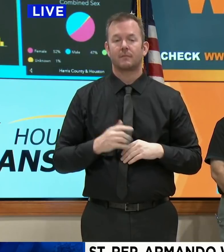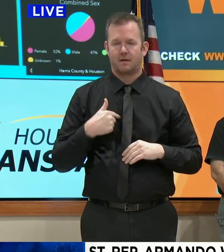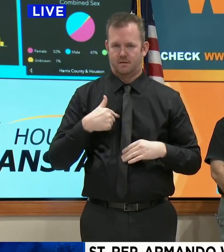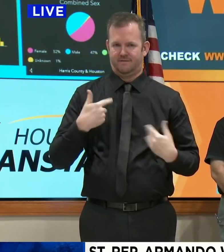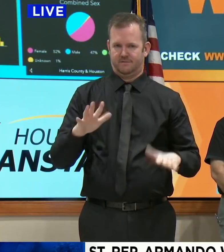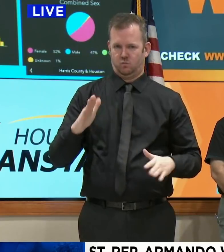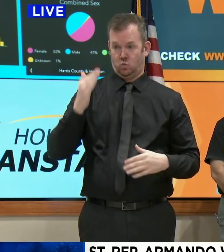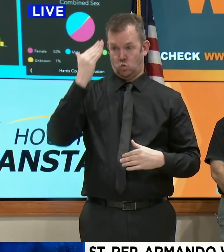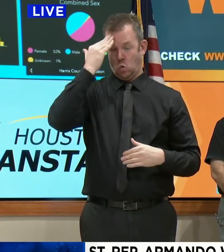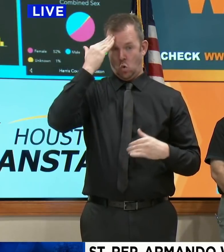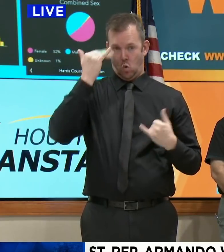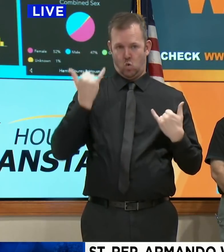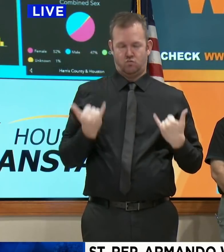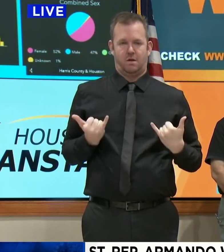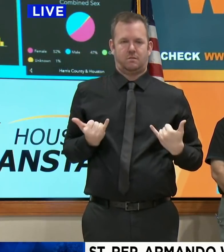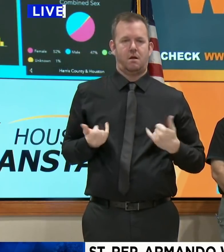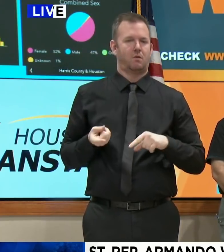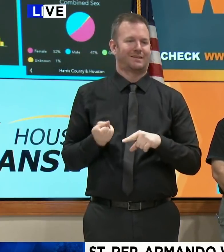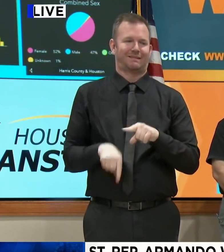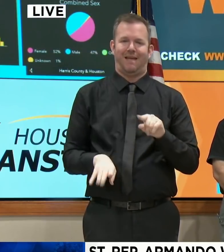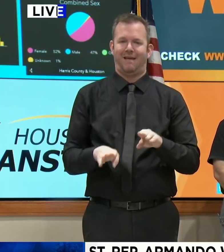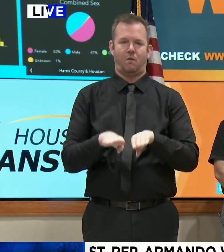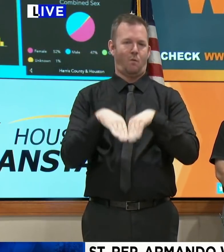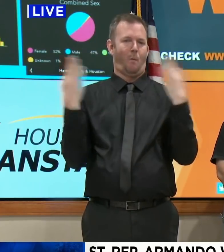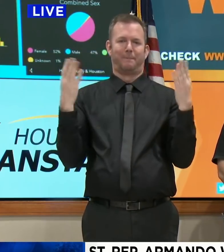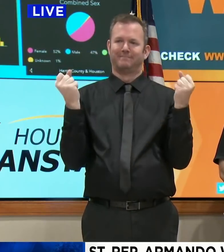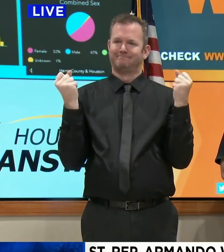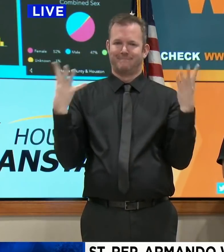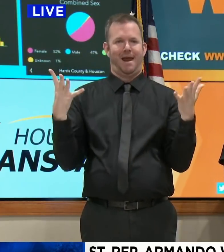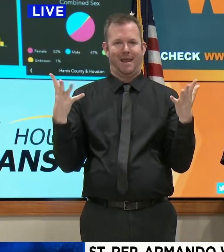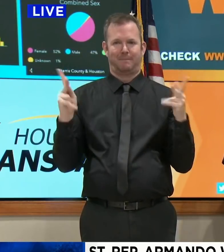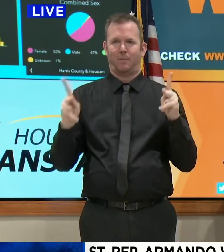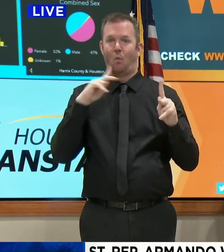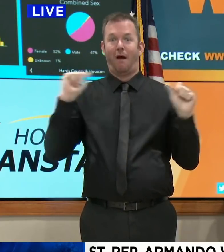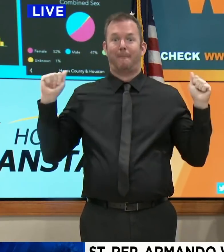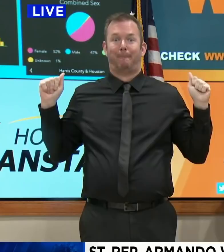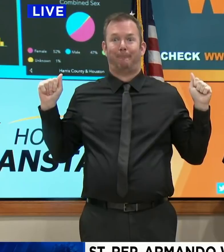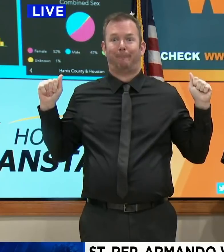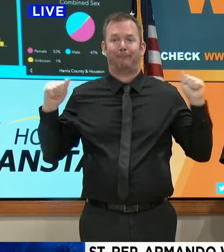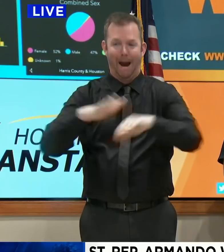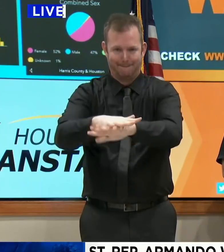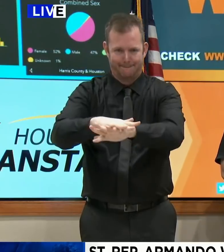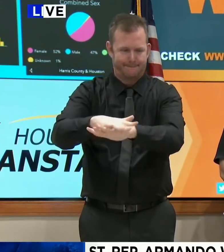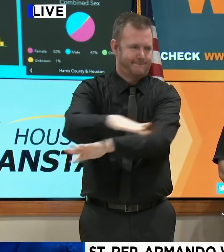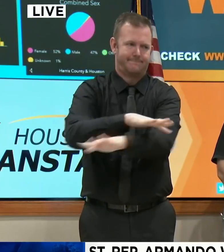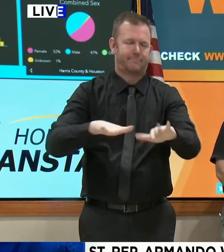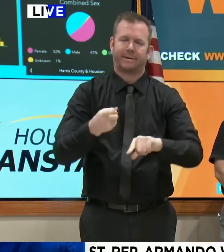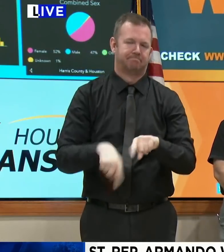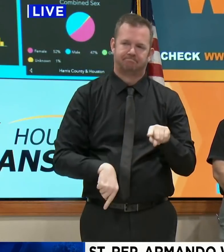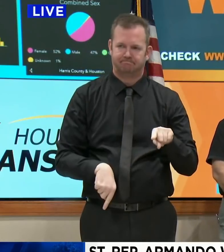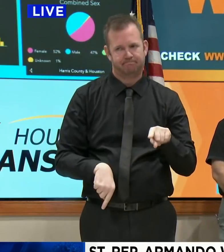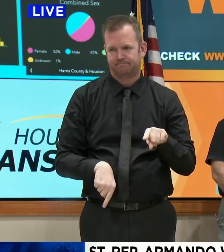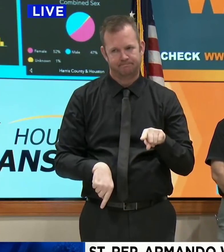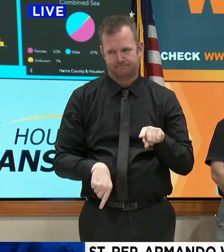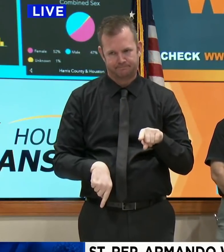those are the discussions that that they’re going on that they’re going on right now. And you know one right now. And you know one thing I can say with certainty thing I can say with certainty we won’t be able to reopen